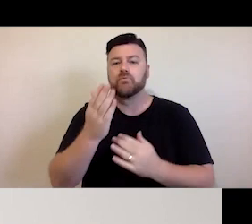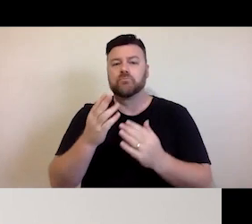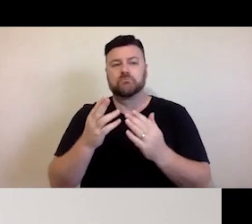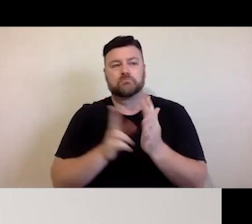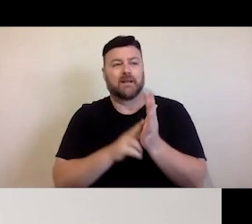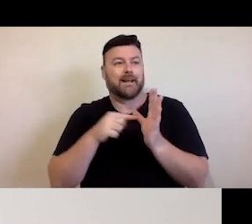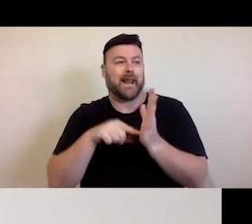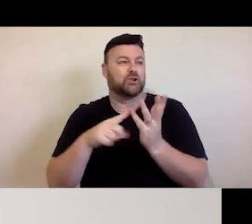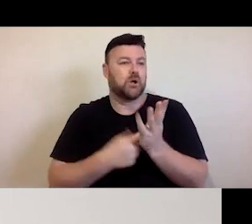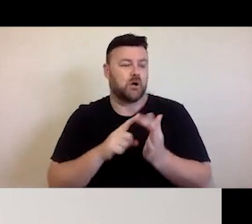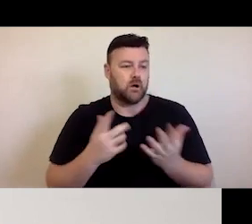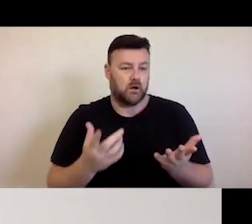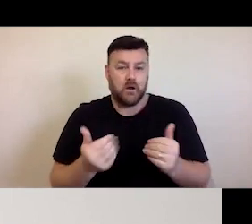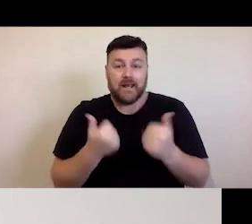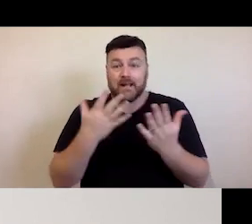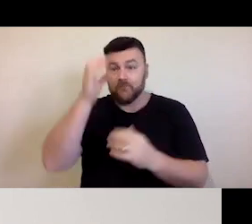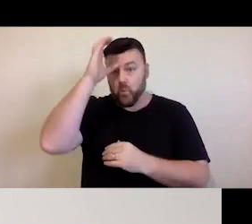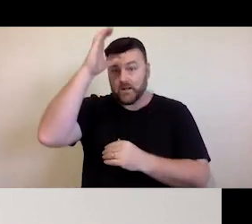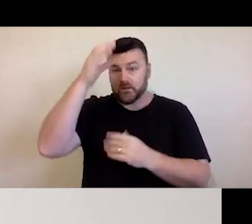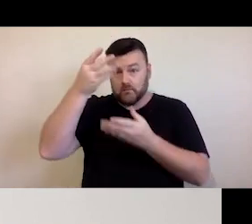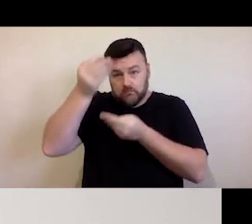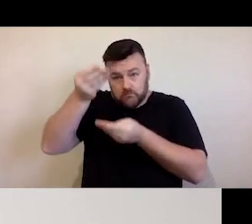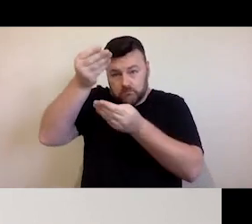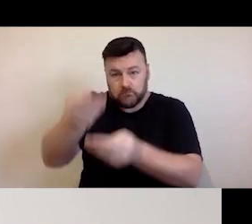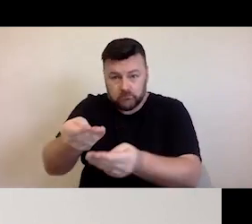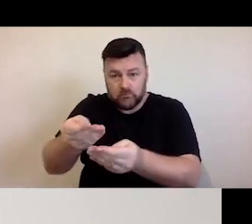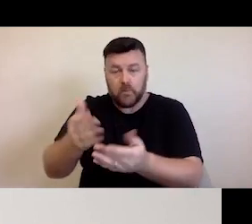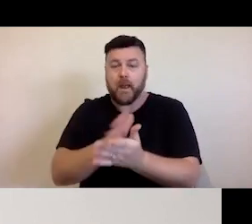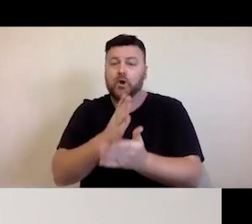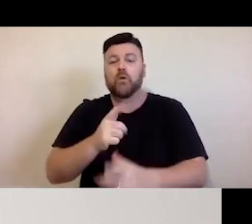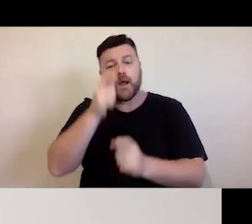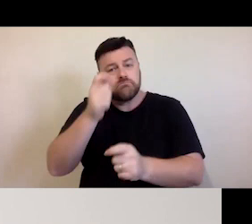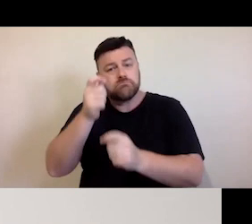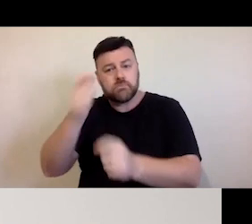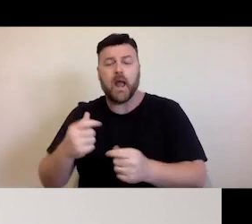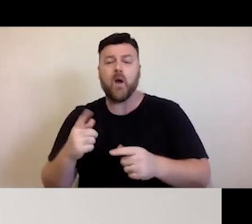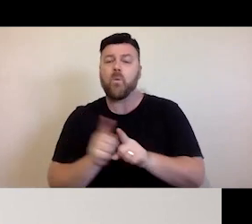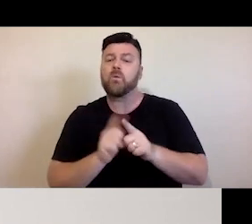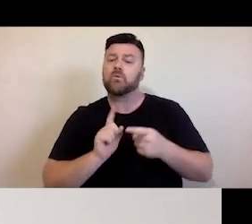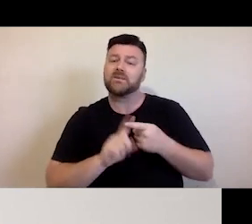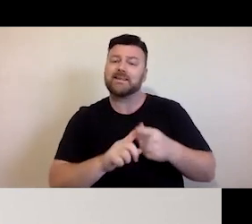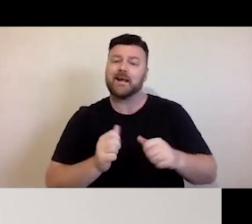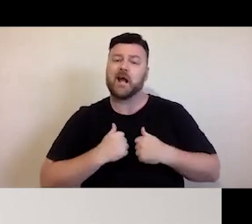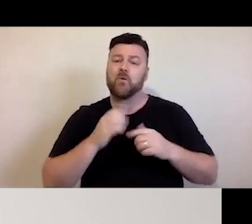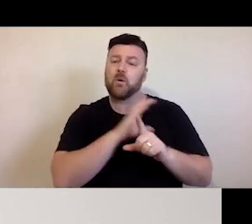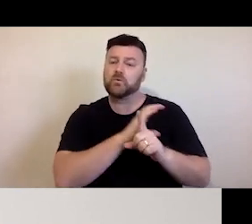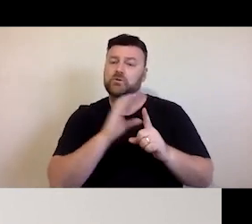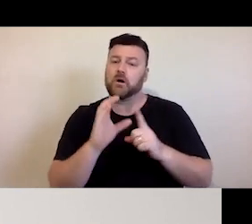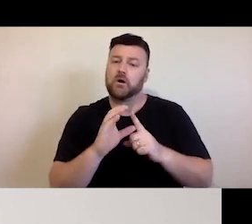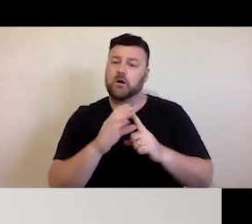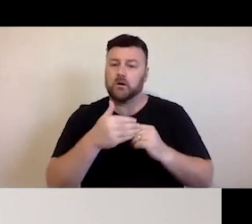guide generations to be honourable and to sustain our cultures.